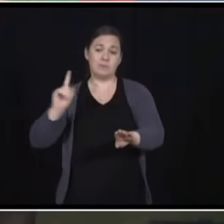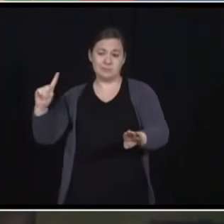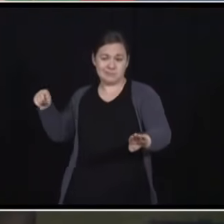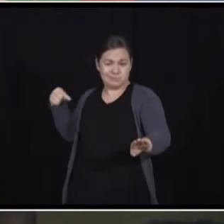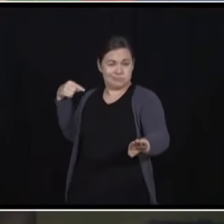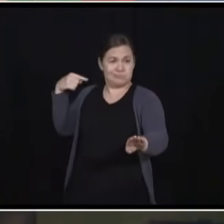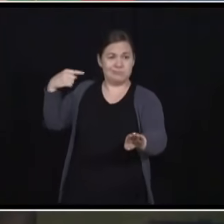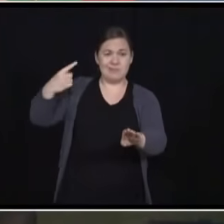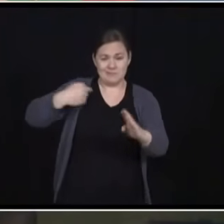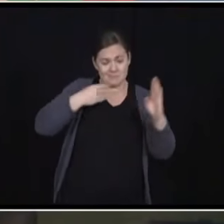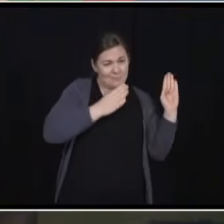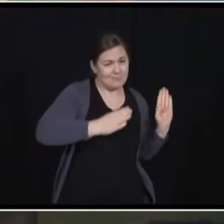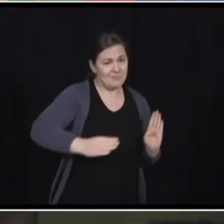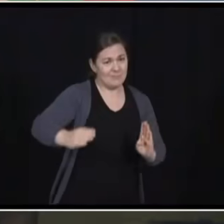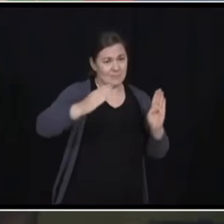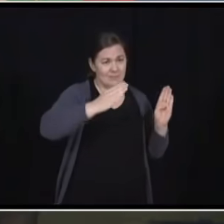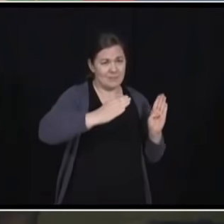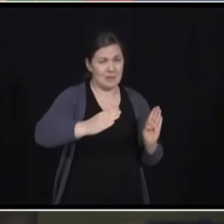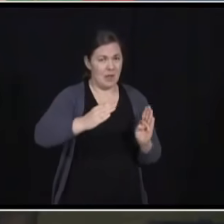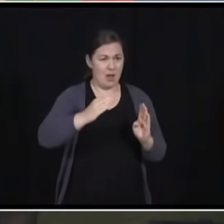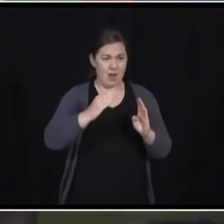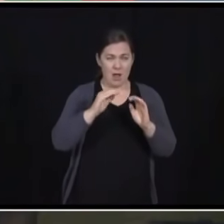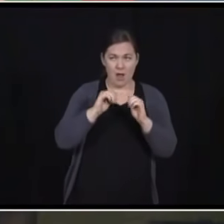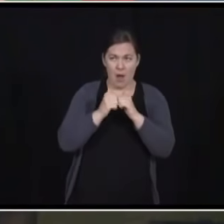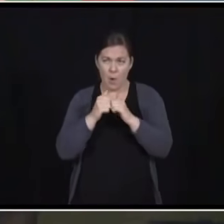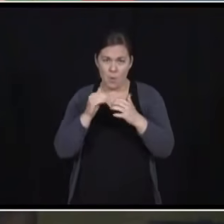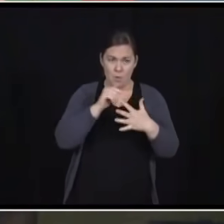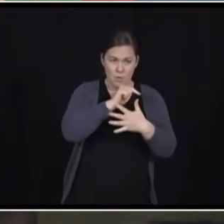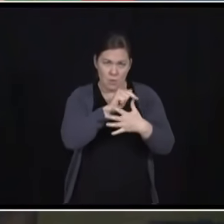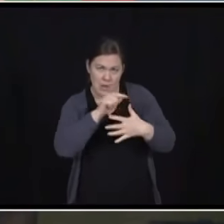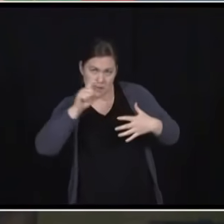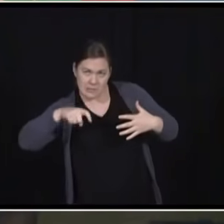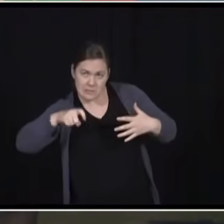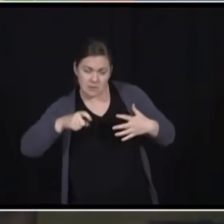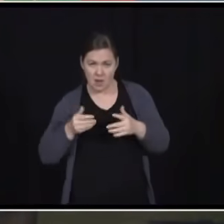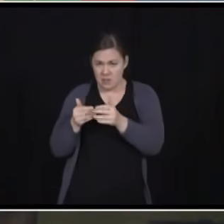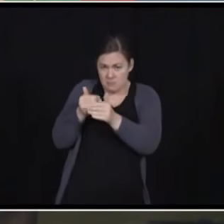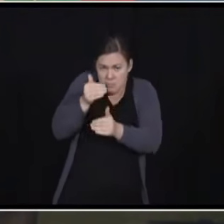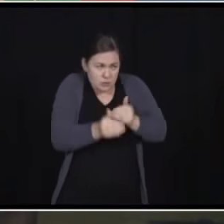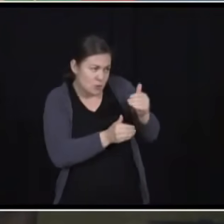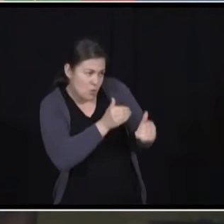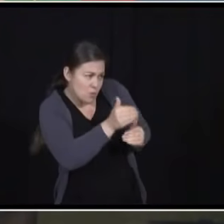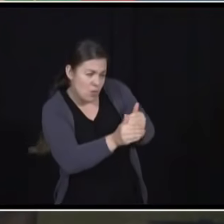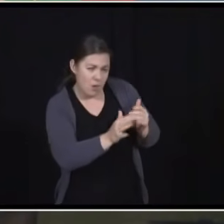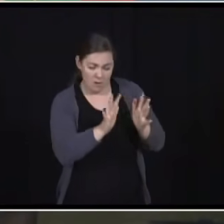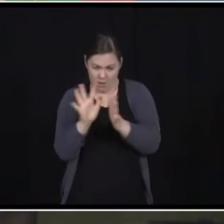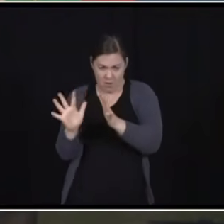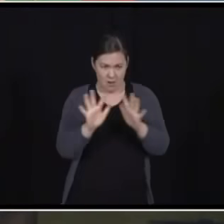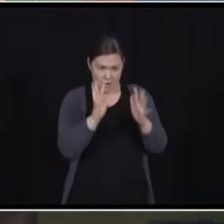Because I won't sugarcoat it, rolling it out, distributing this vaccine, it will be a massive logistical challenge in fact,